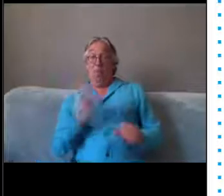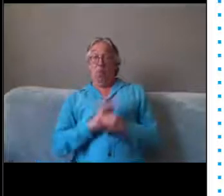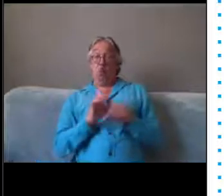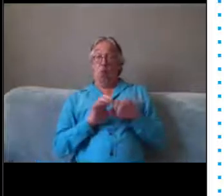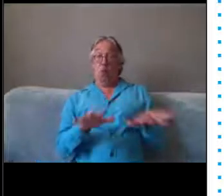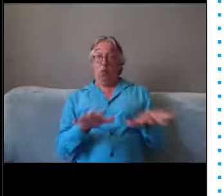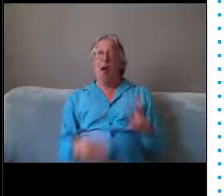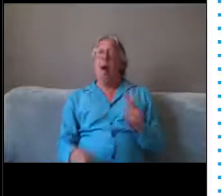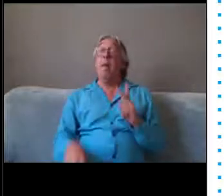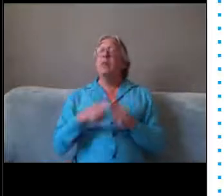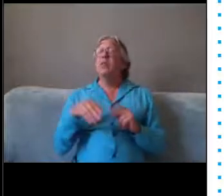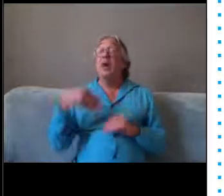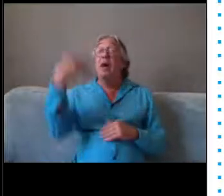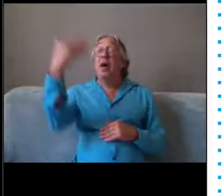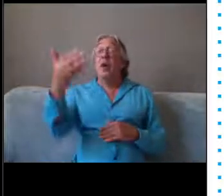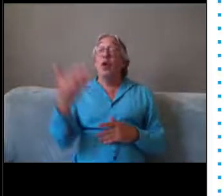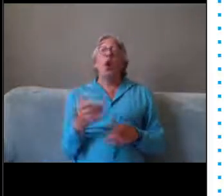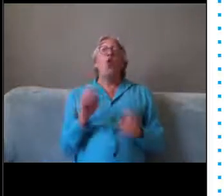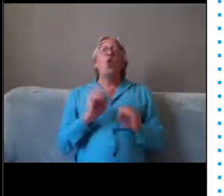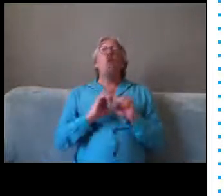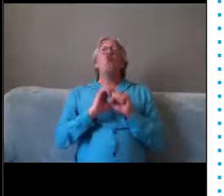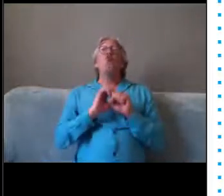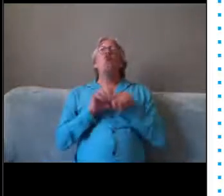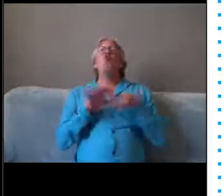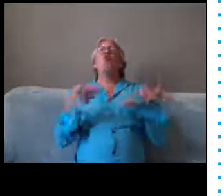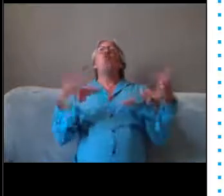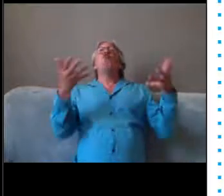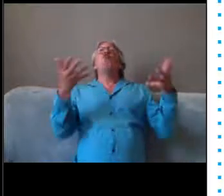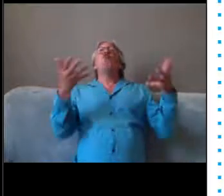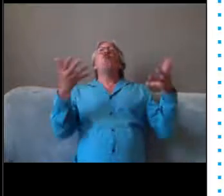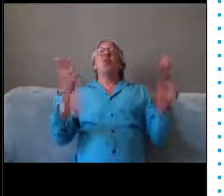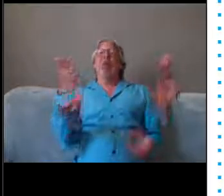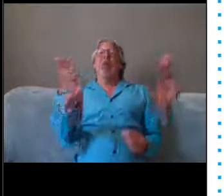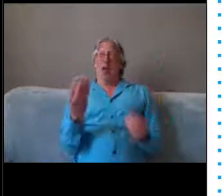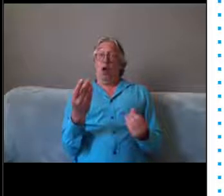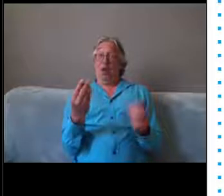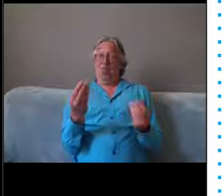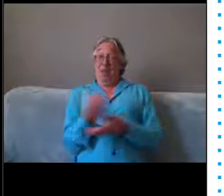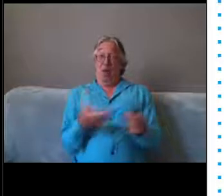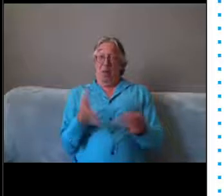And there we have a broad approach in terms of inclusion and diversity,